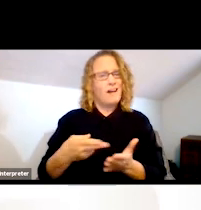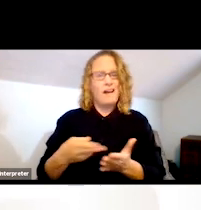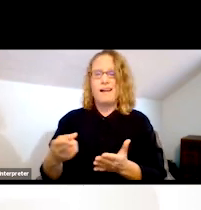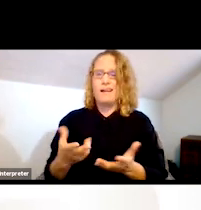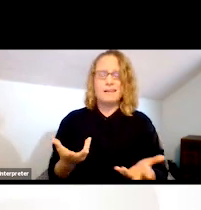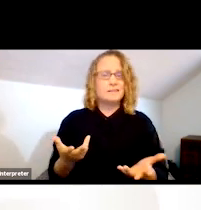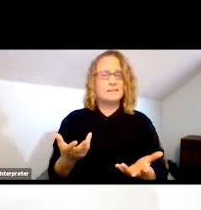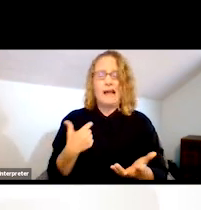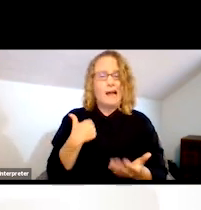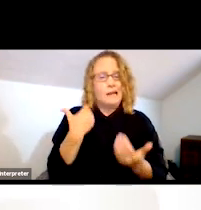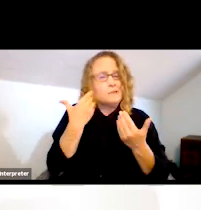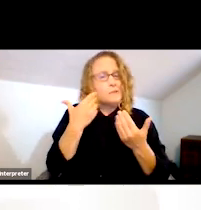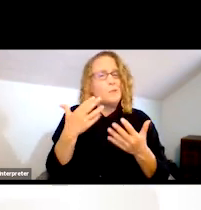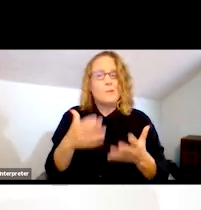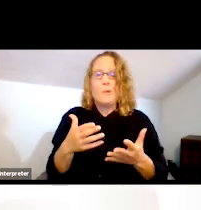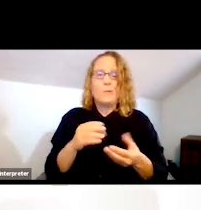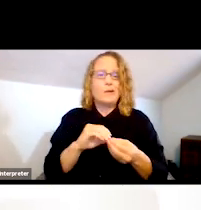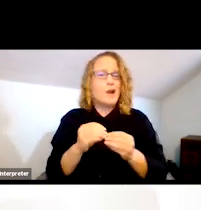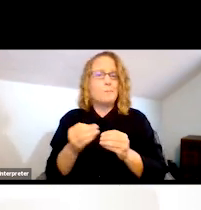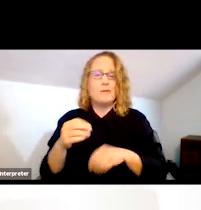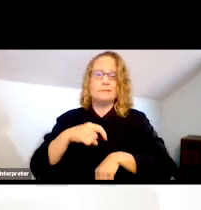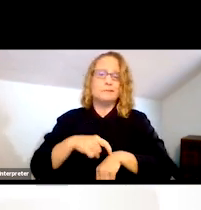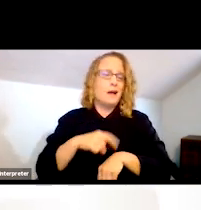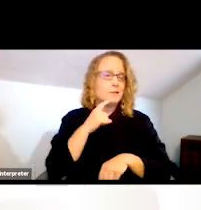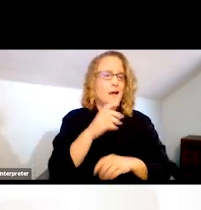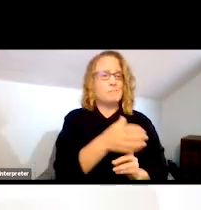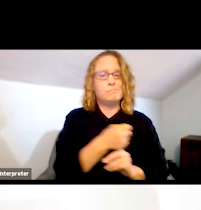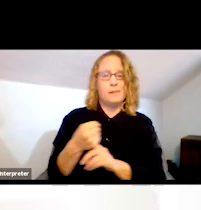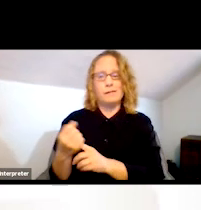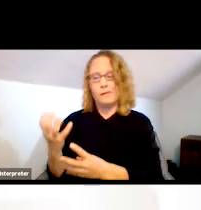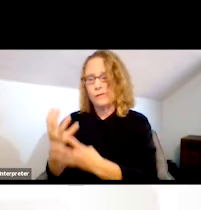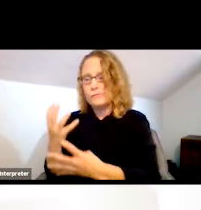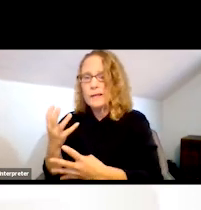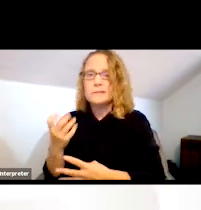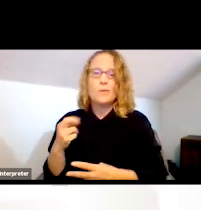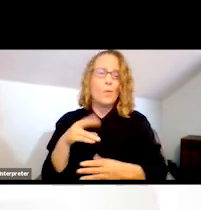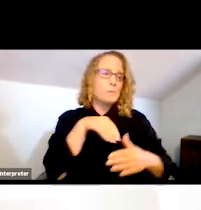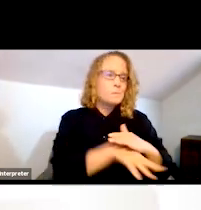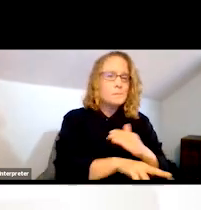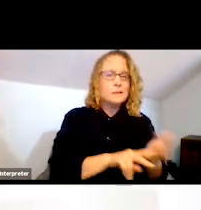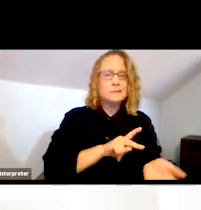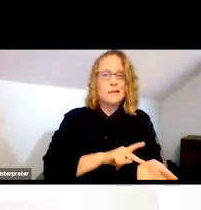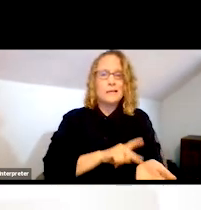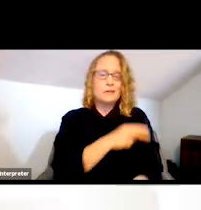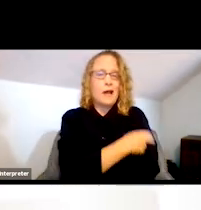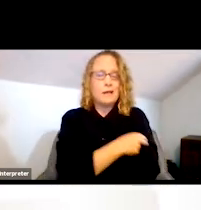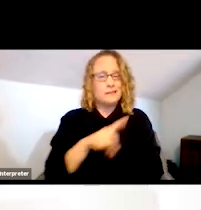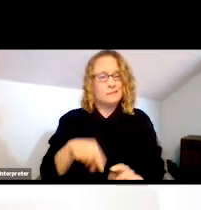and sort of compare what's on the record to what I remember, but I'm sitting here before you today,